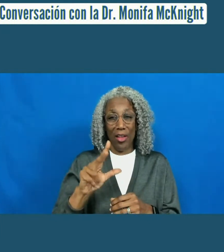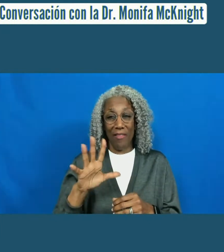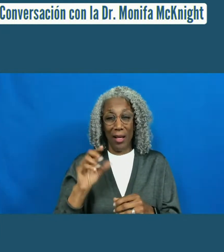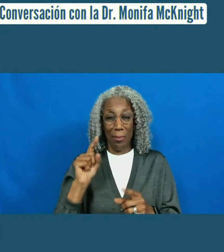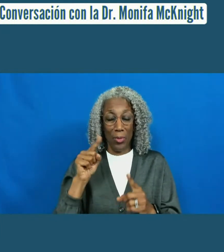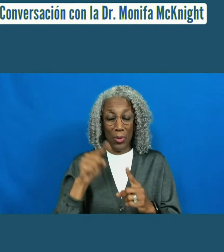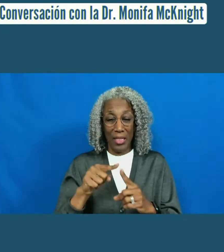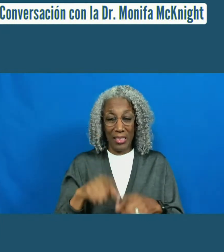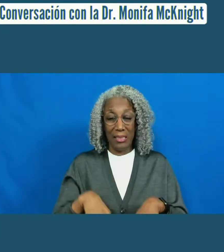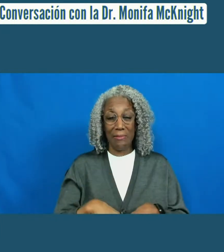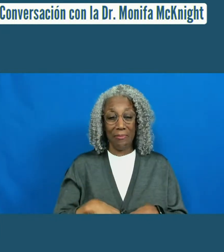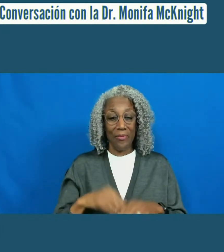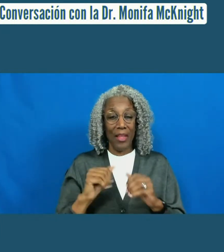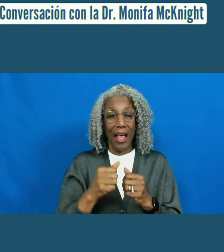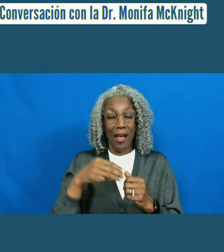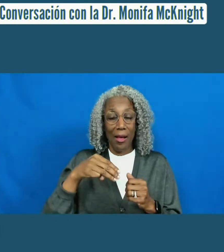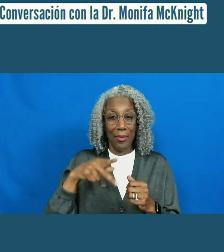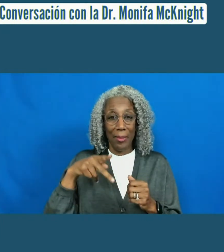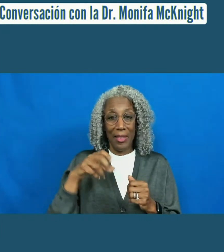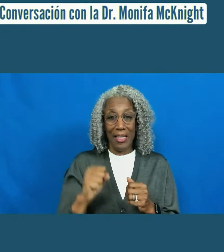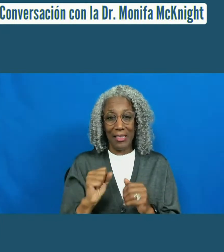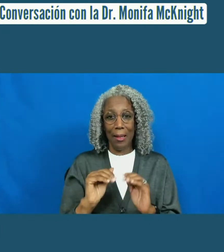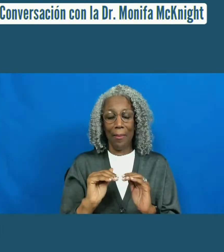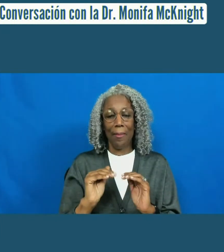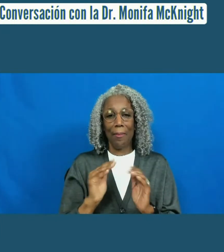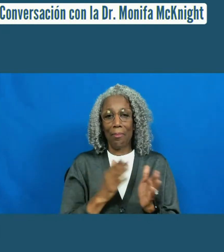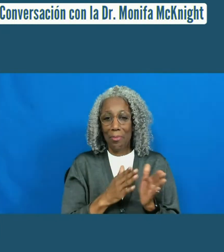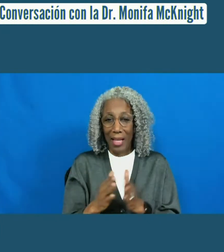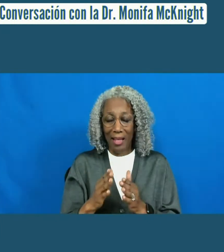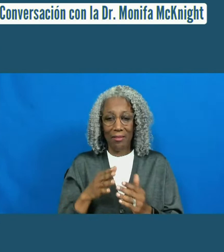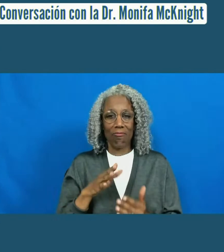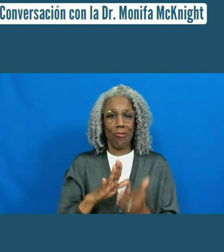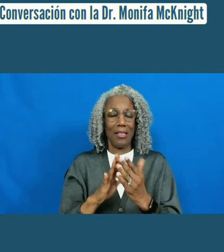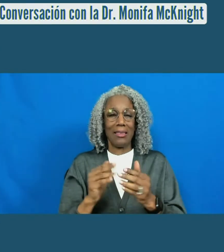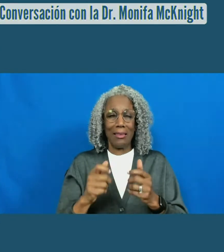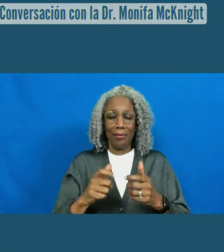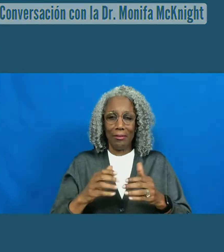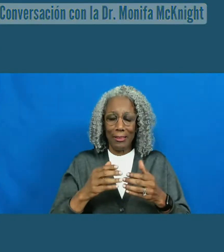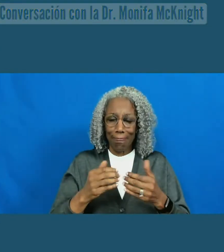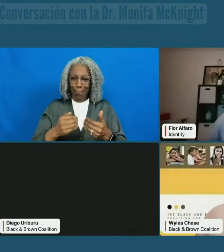more than 35 points. What unique challenges faced these students